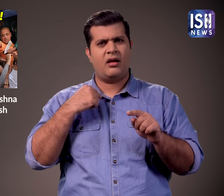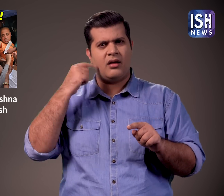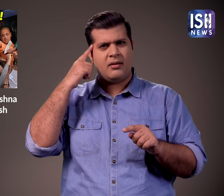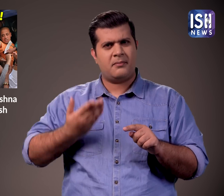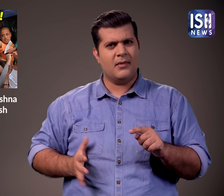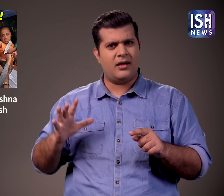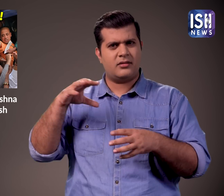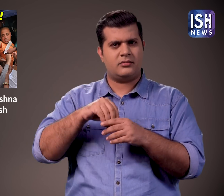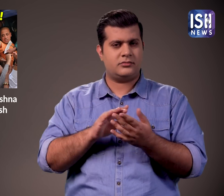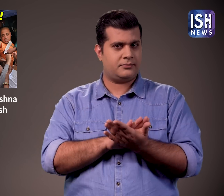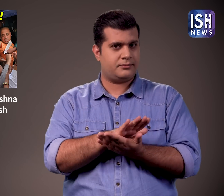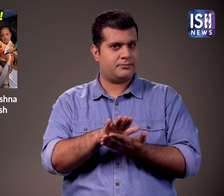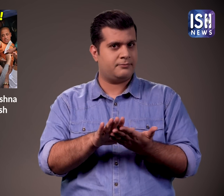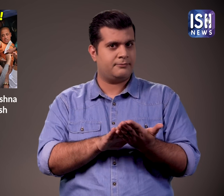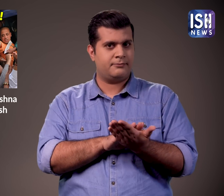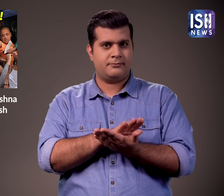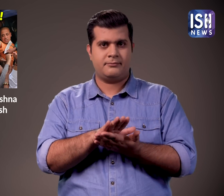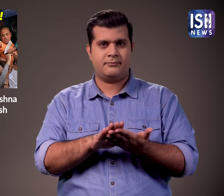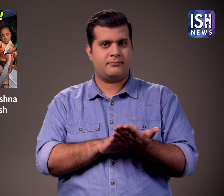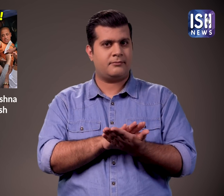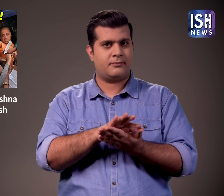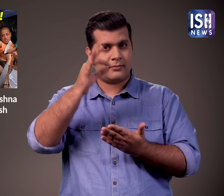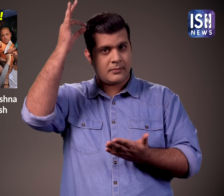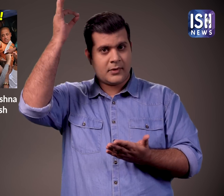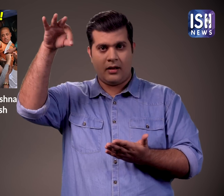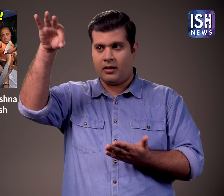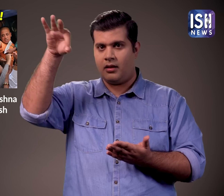Surprisingly, no team placed any bid for Bangladeshi players.